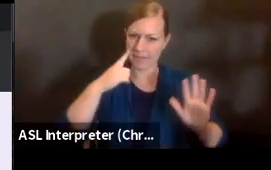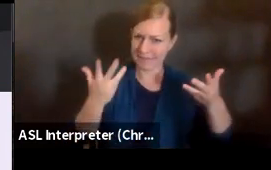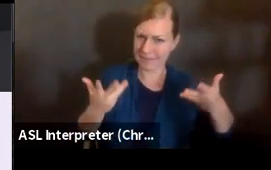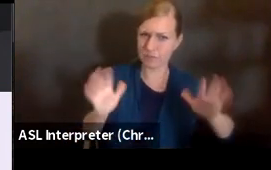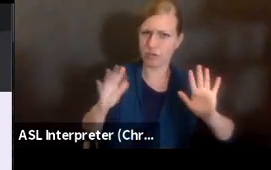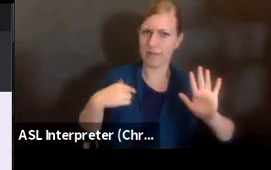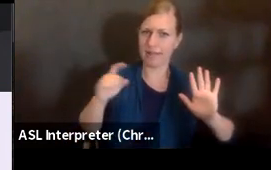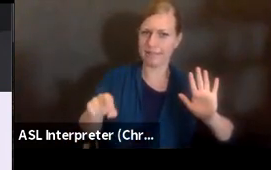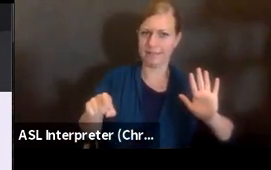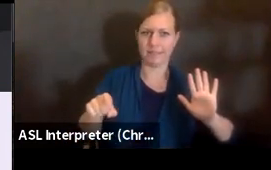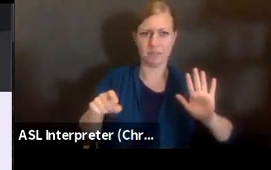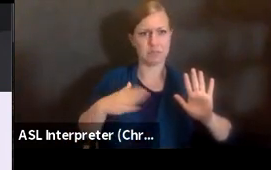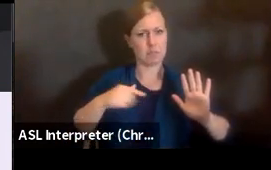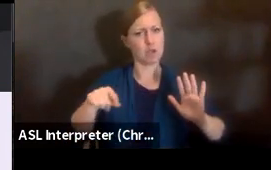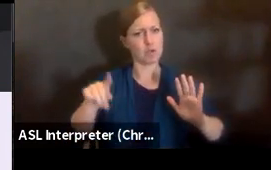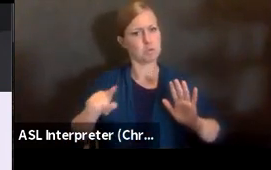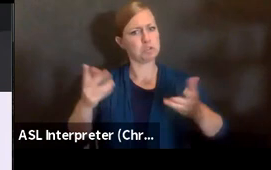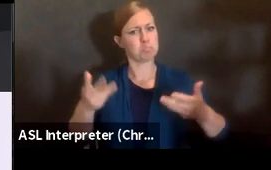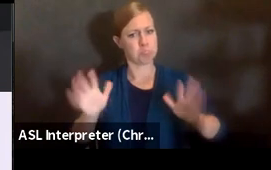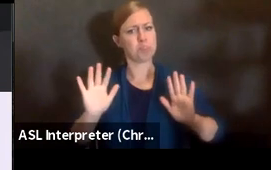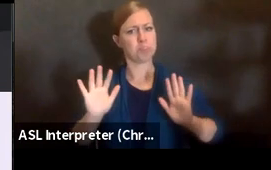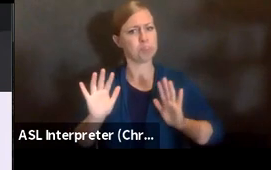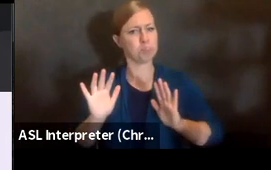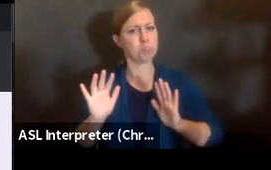Katherine Livick - ESD 112: Have my quiz complete. So I'm going to switch over to classwork.